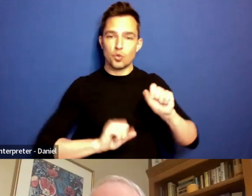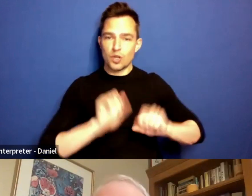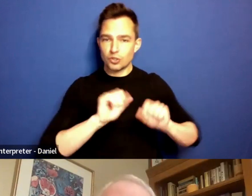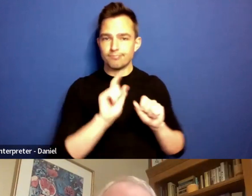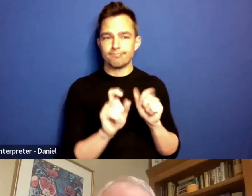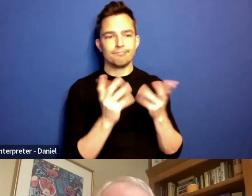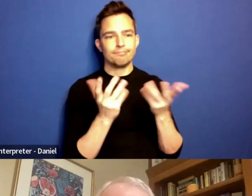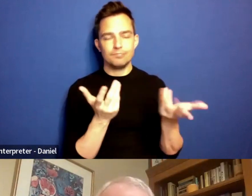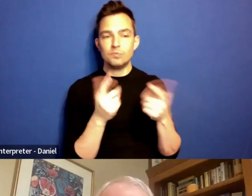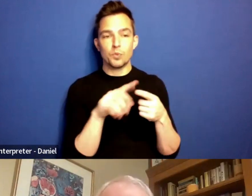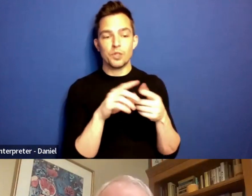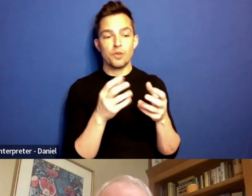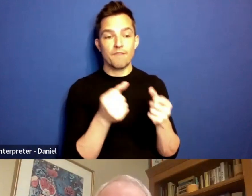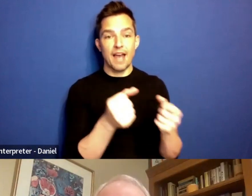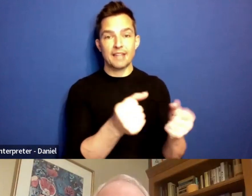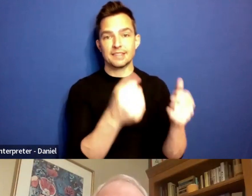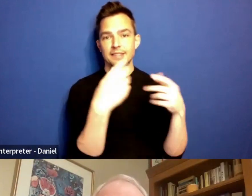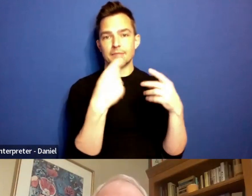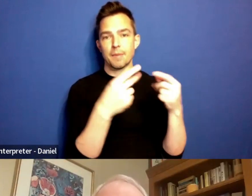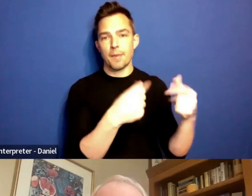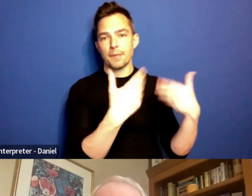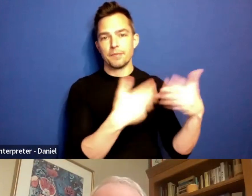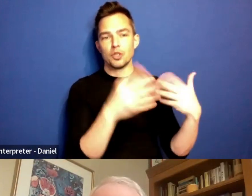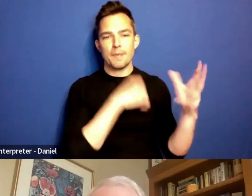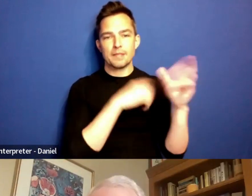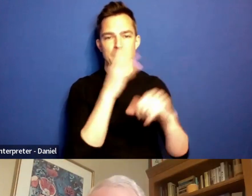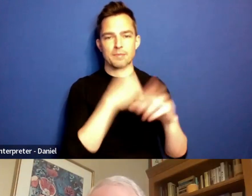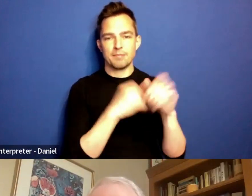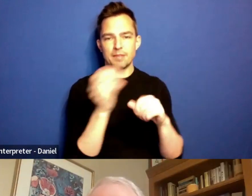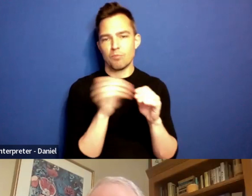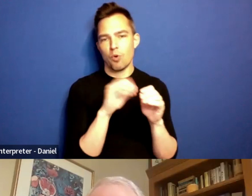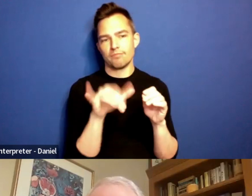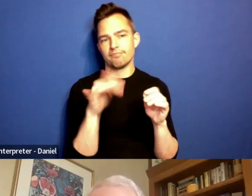going to miss more. And, and particularly what you're going